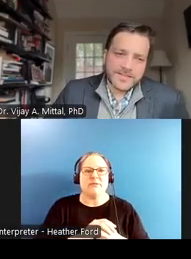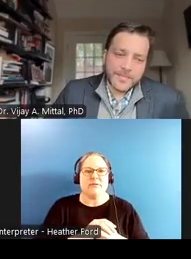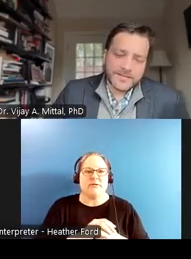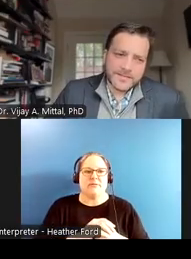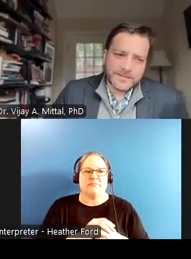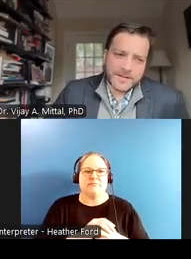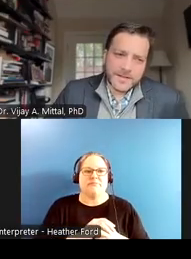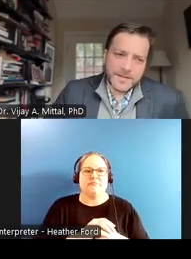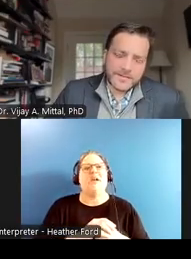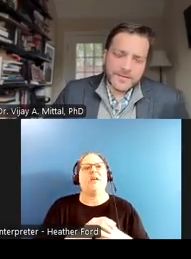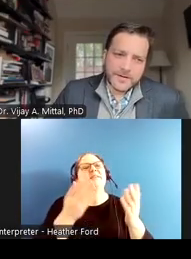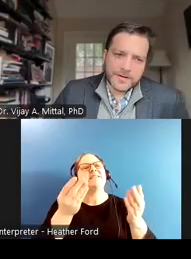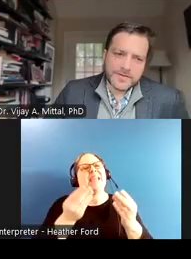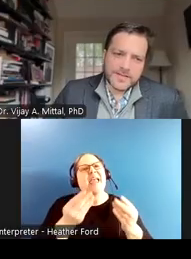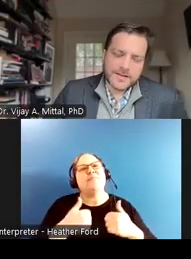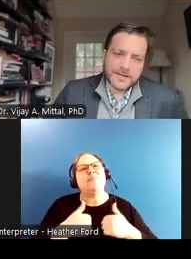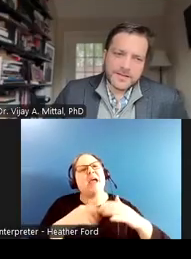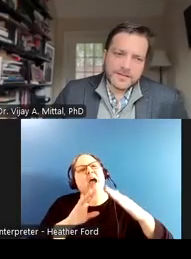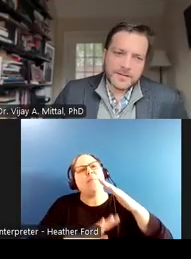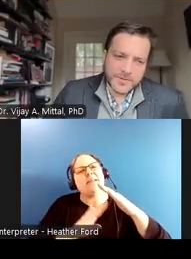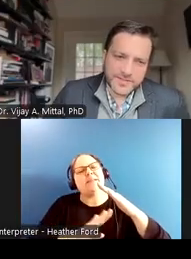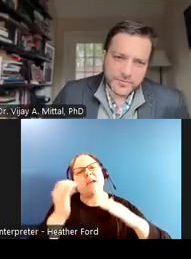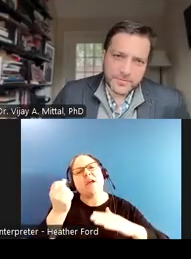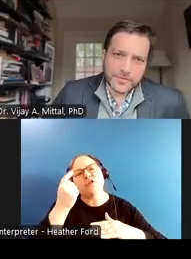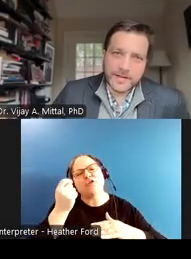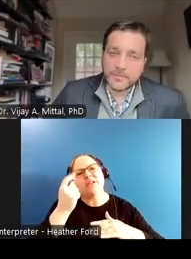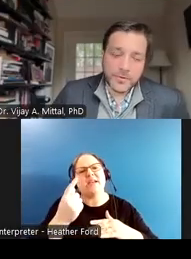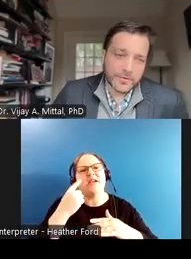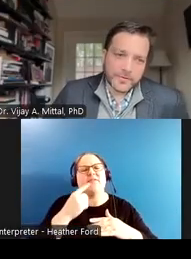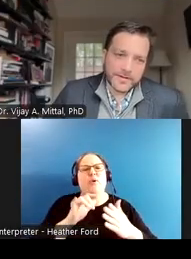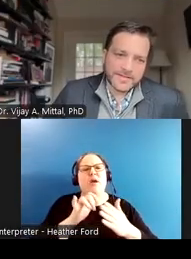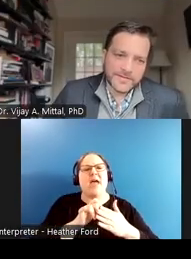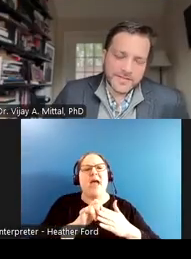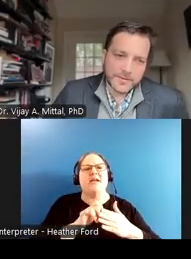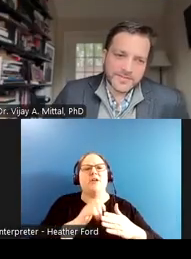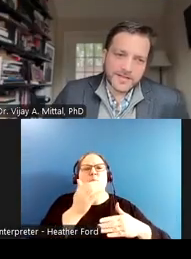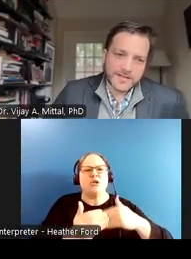a basis uh for understanding that the procedural learning or motor learning deficits we were seeing